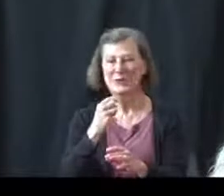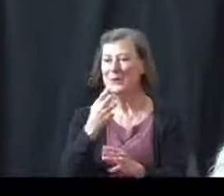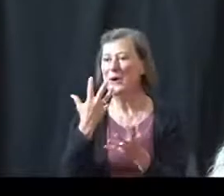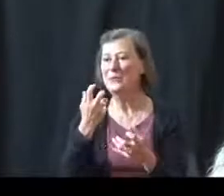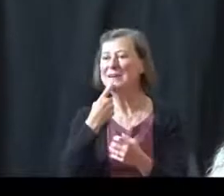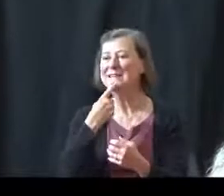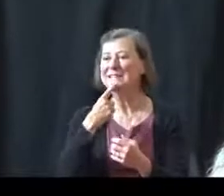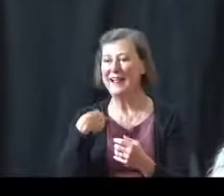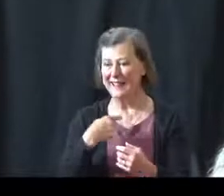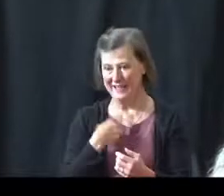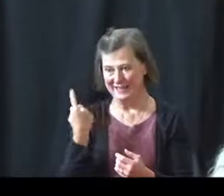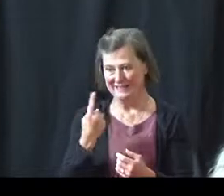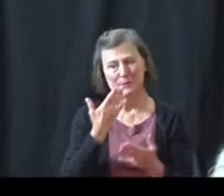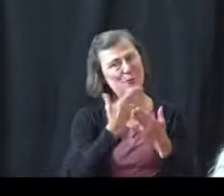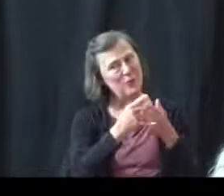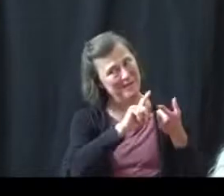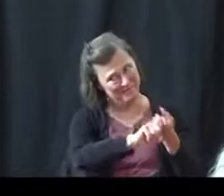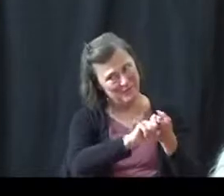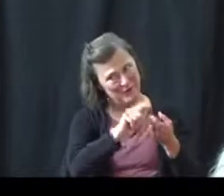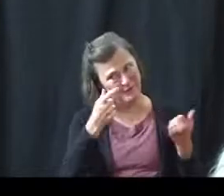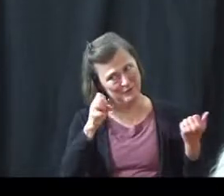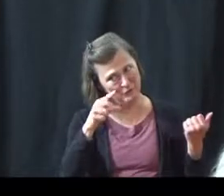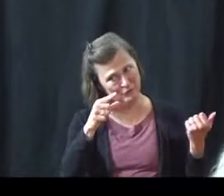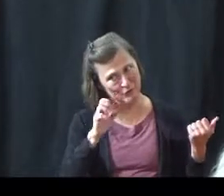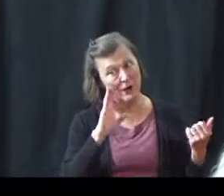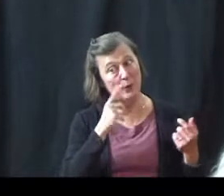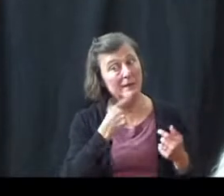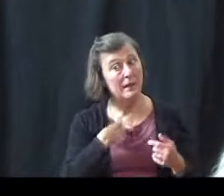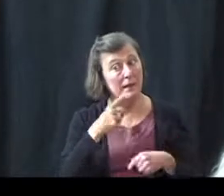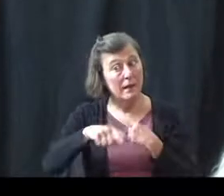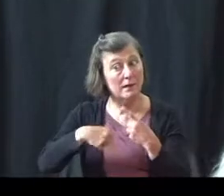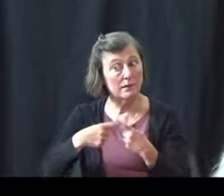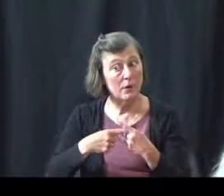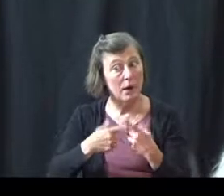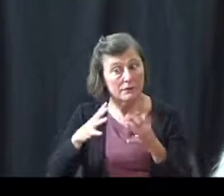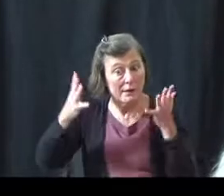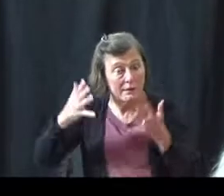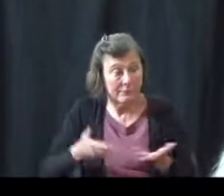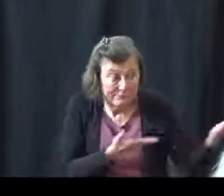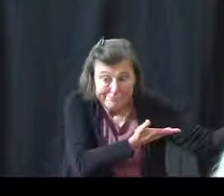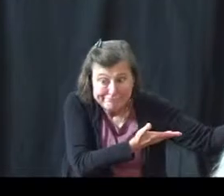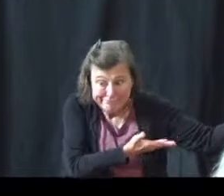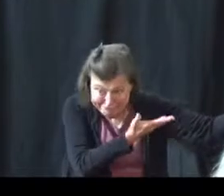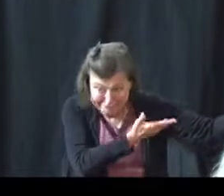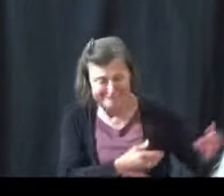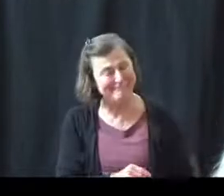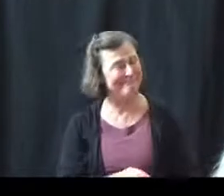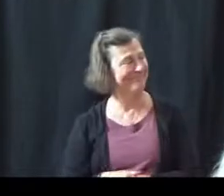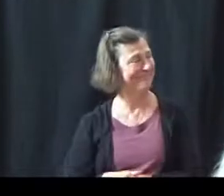And, our good friend, George Struble, will now tell us about, well you tell us.